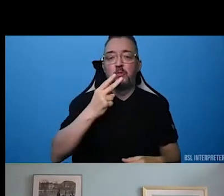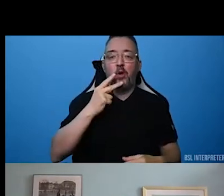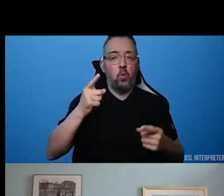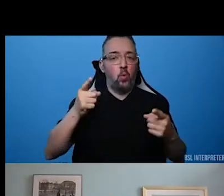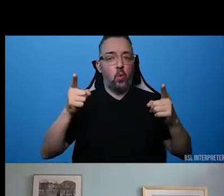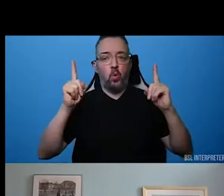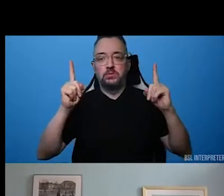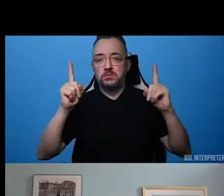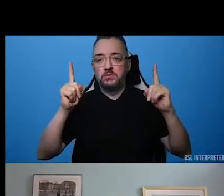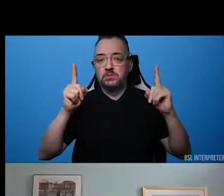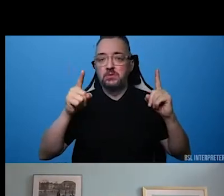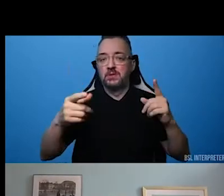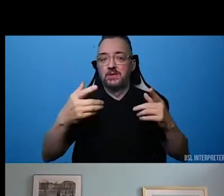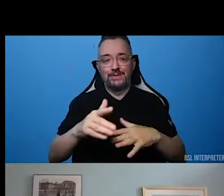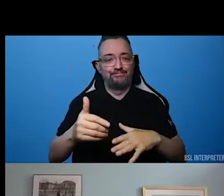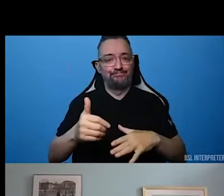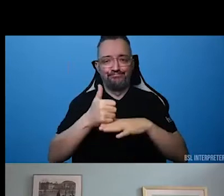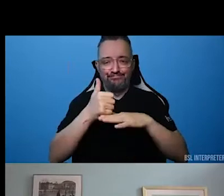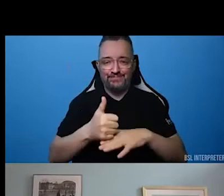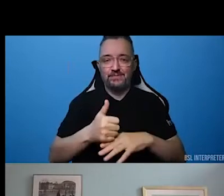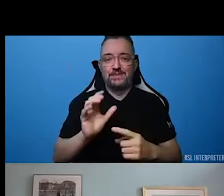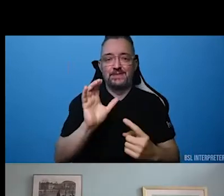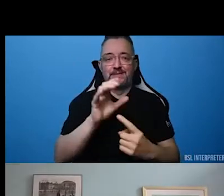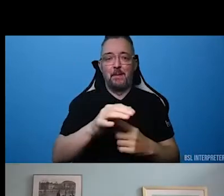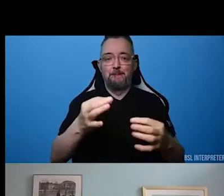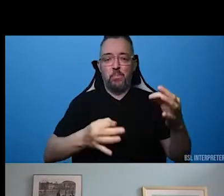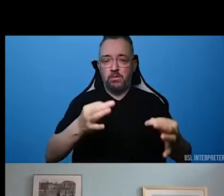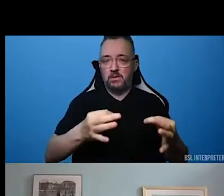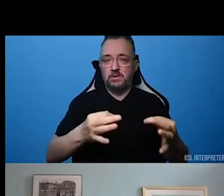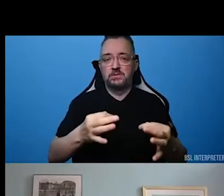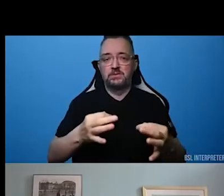and they really dominated city politics and social clubs,